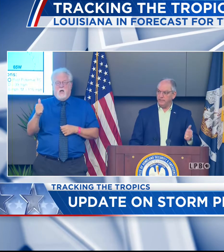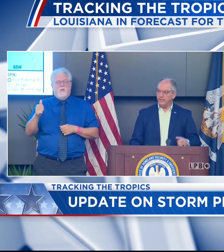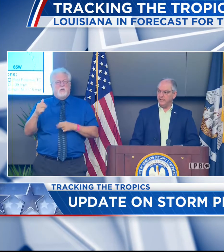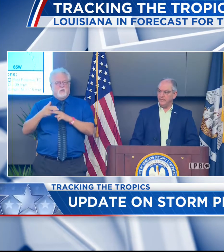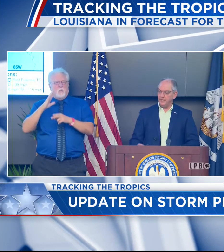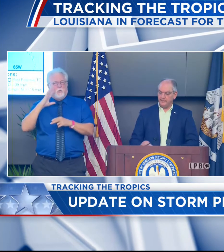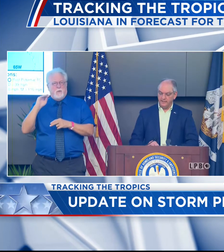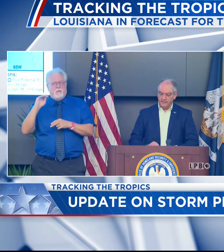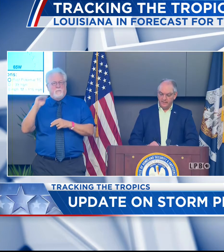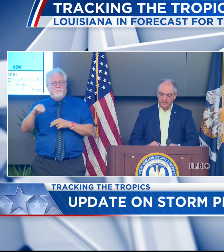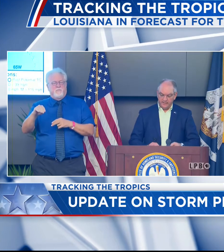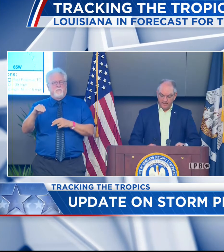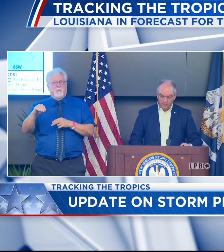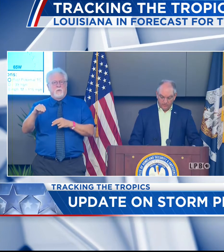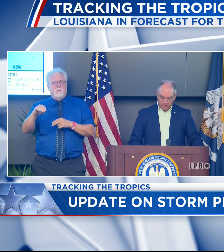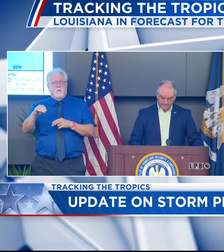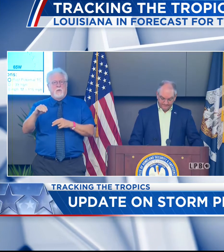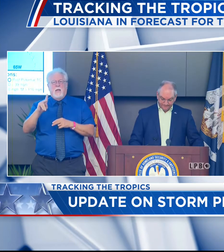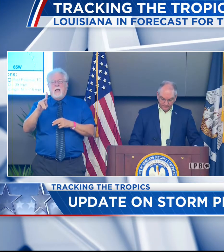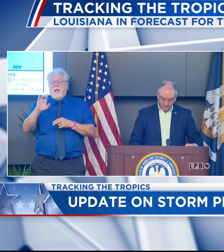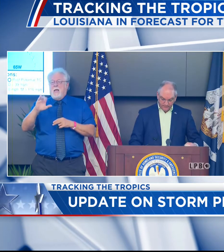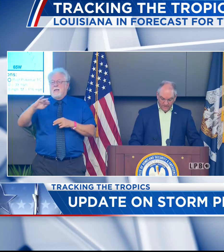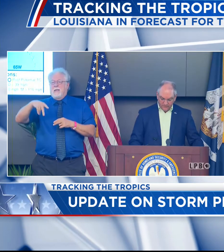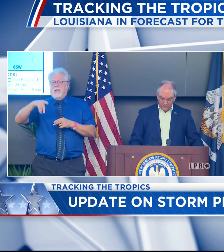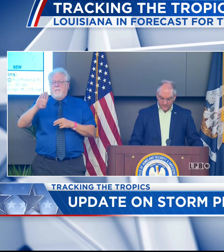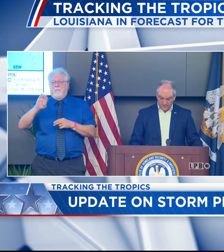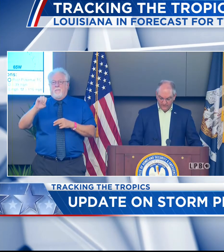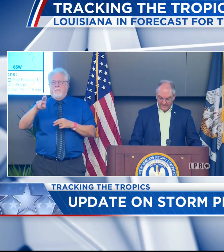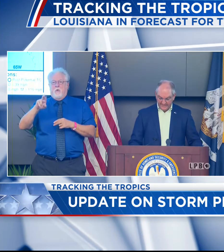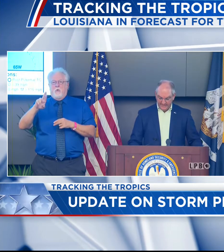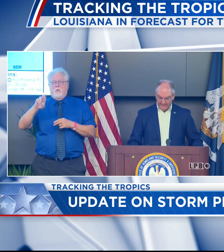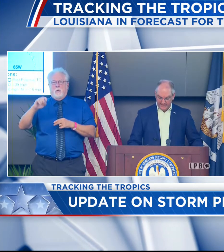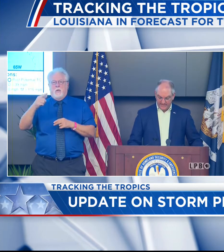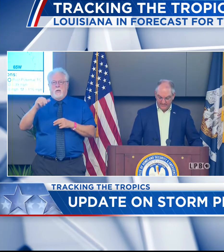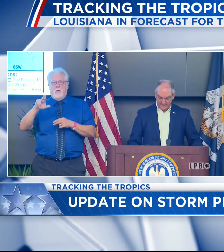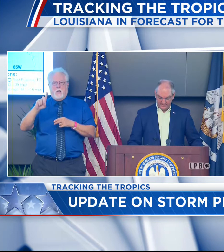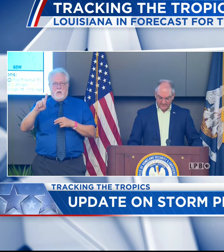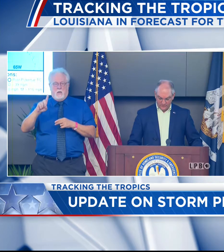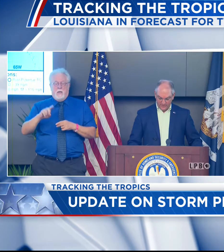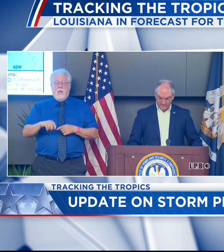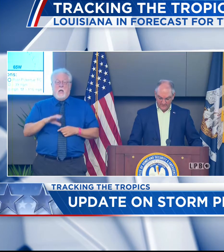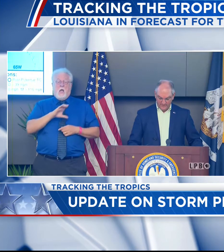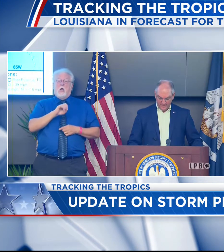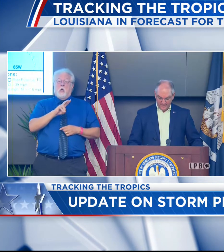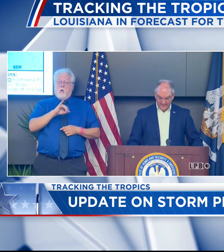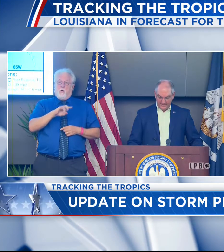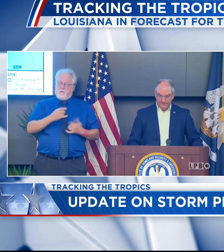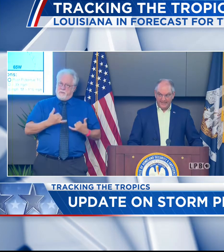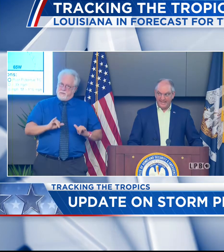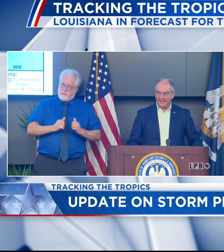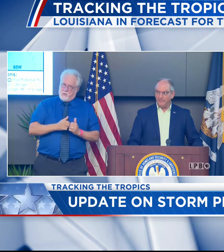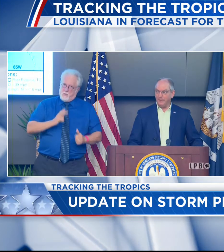THEY EACH CONTAIN 200,000 M.R.E.s AND BOTTLES OF WATER IN LOUISIANA. ONE IS ROSE LAND AND THE OTHER